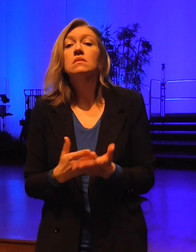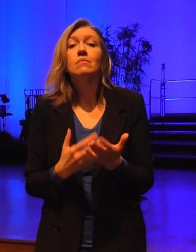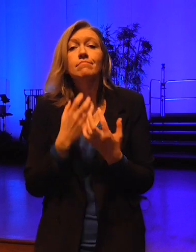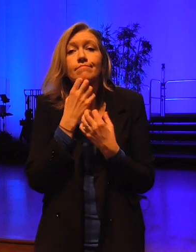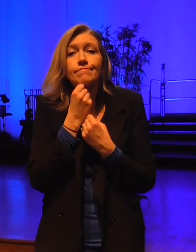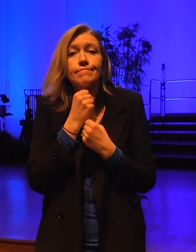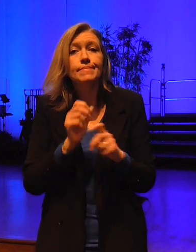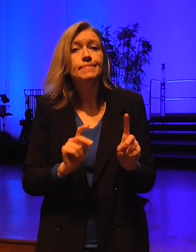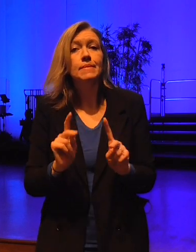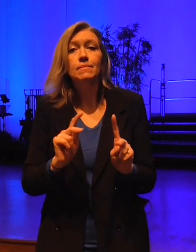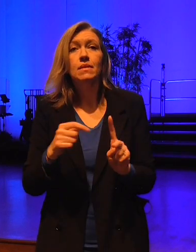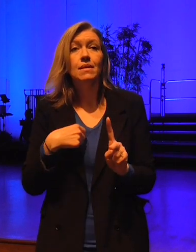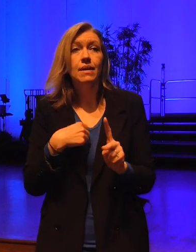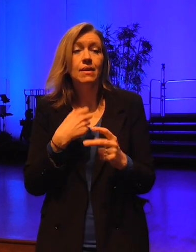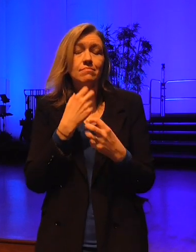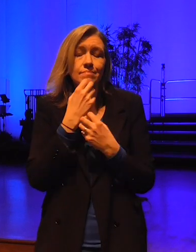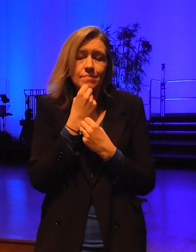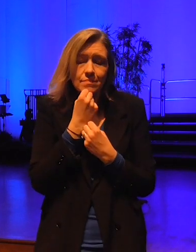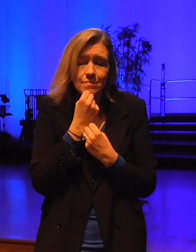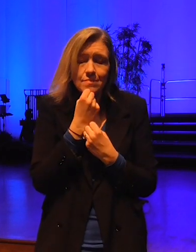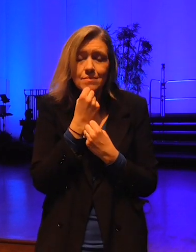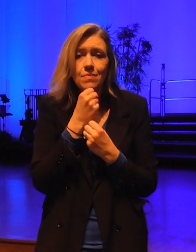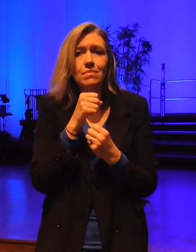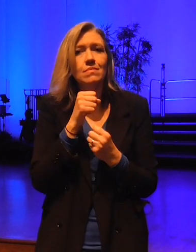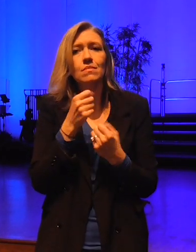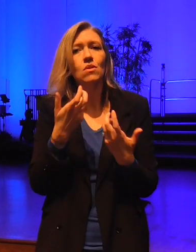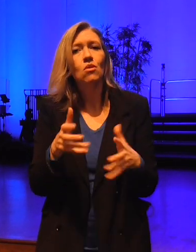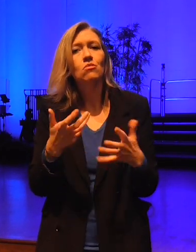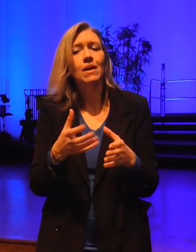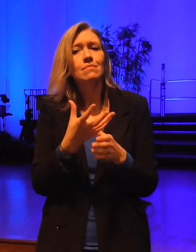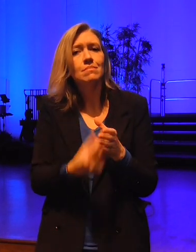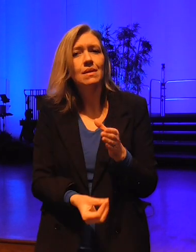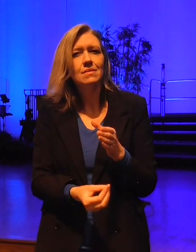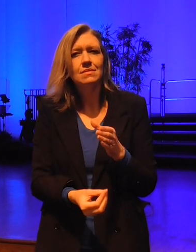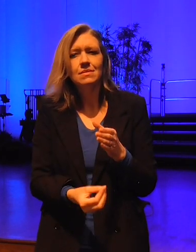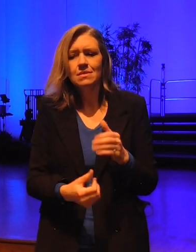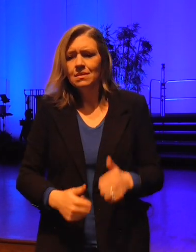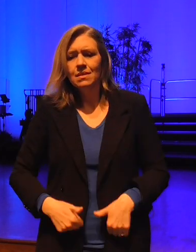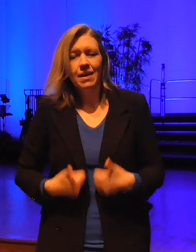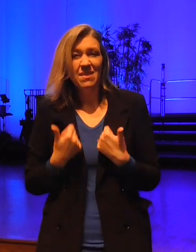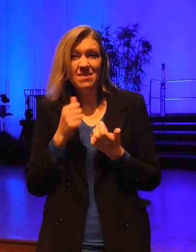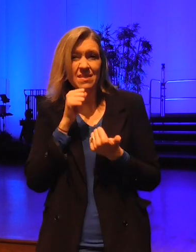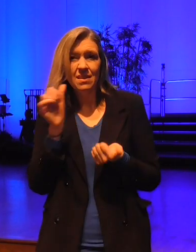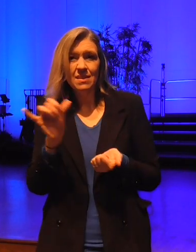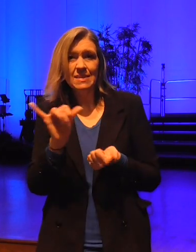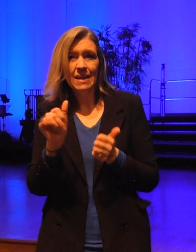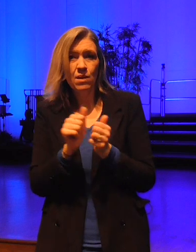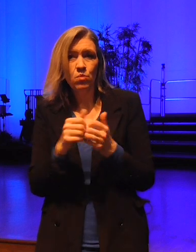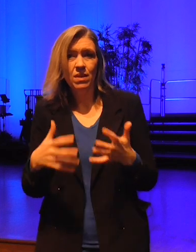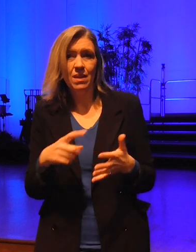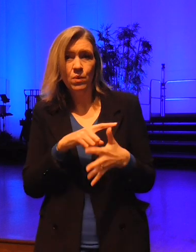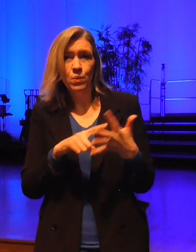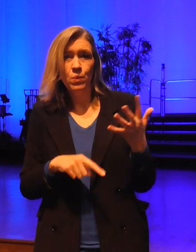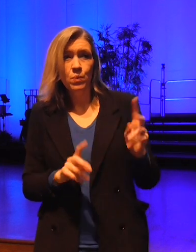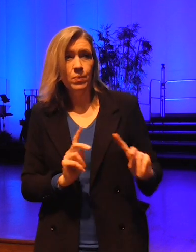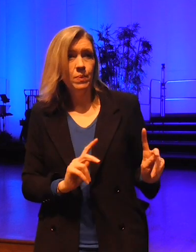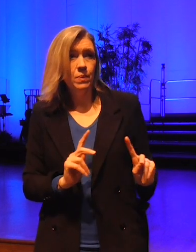for so dearly who are no longer with me and life just isn't the same without them and yet if we ask